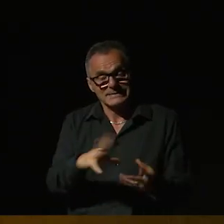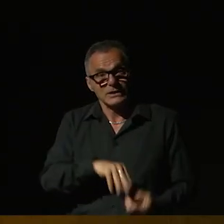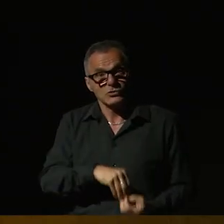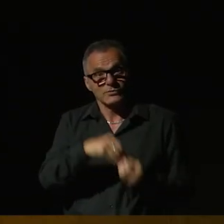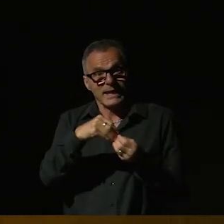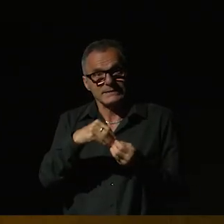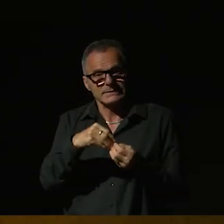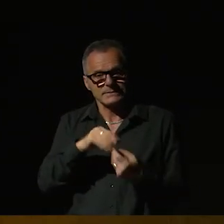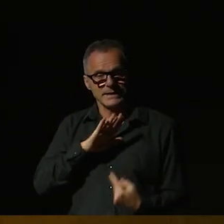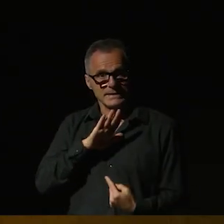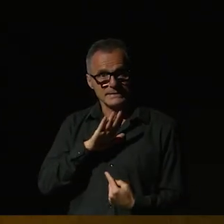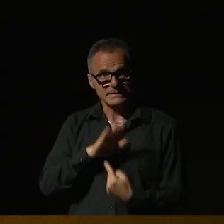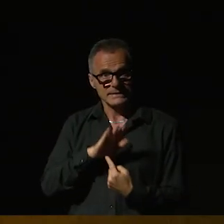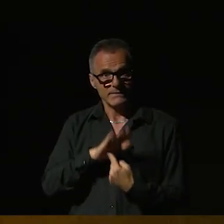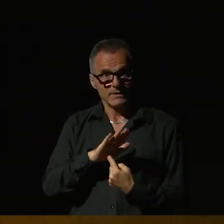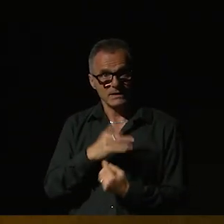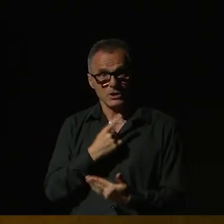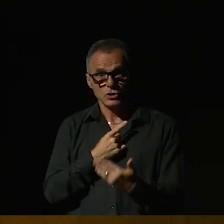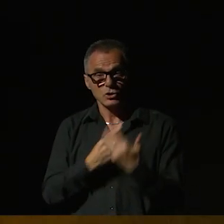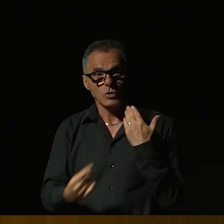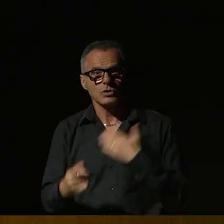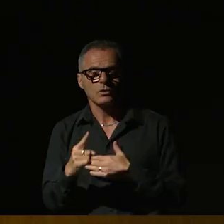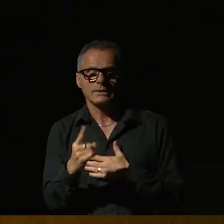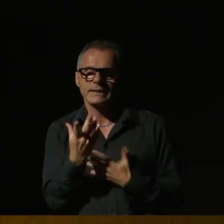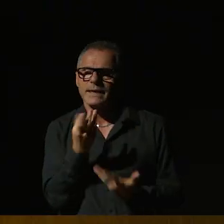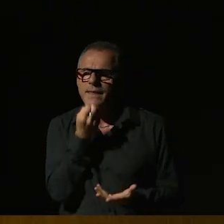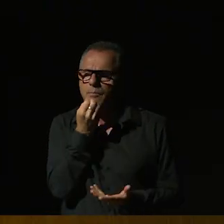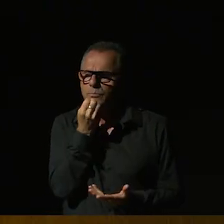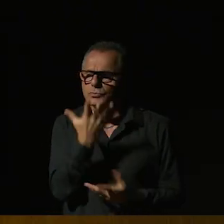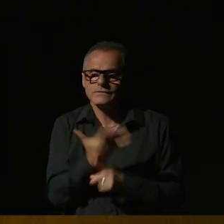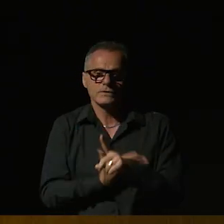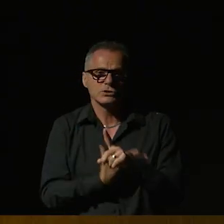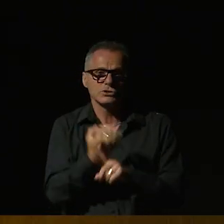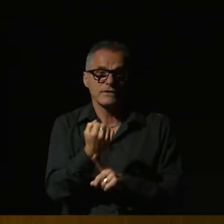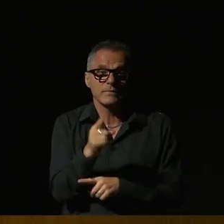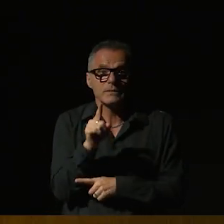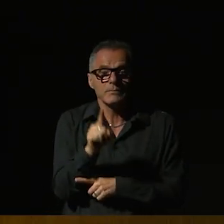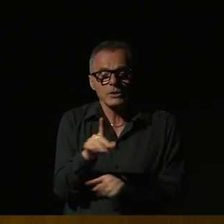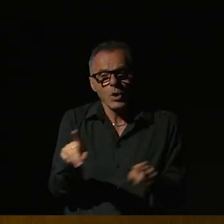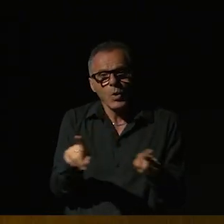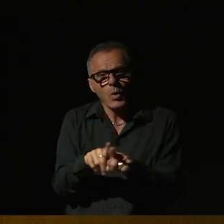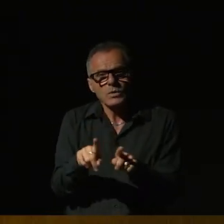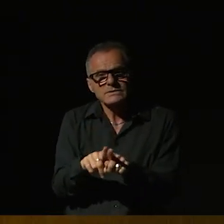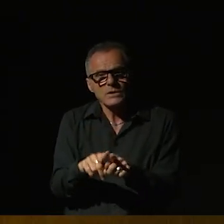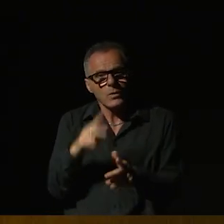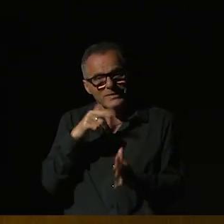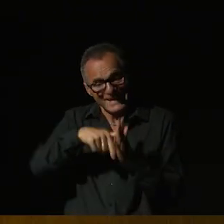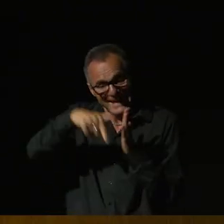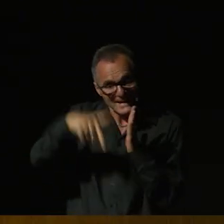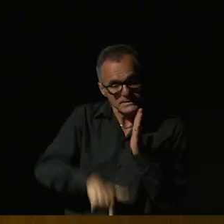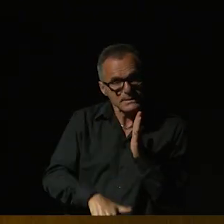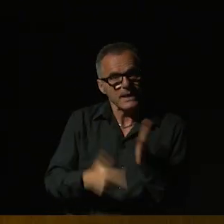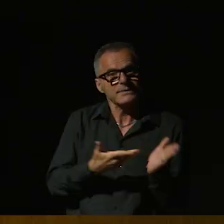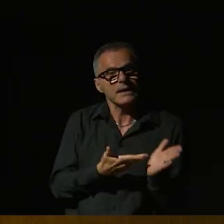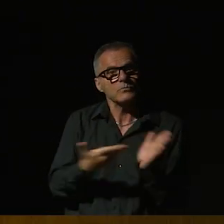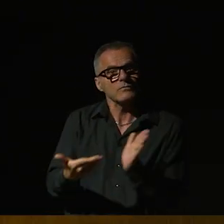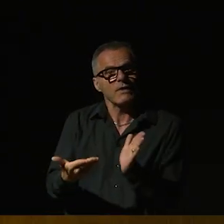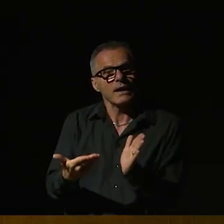Their significance lies not just in their aesthetic achievement, but also in the insight they provide into the sophisticated working techniques